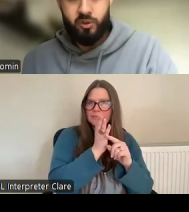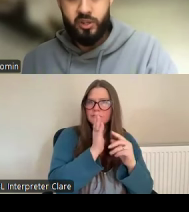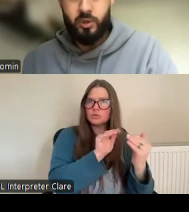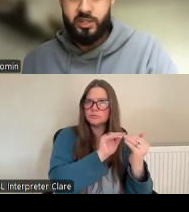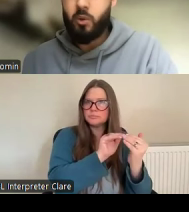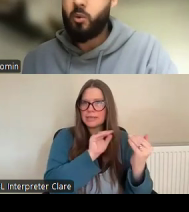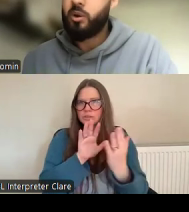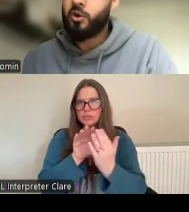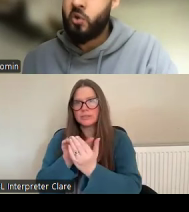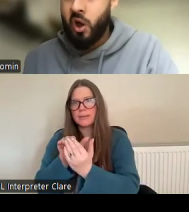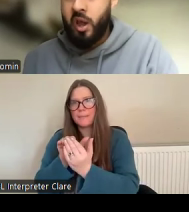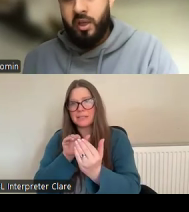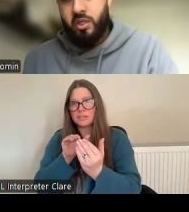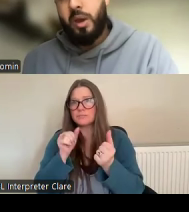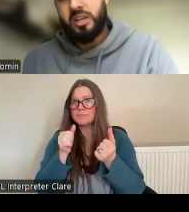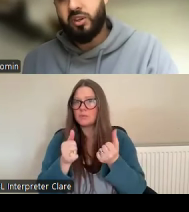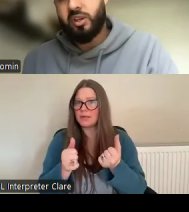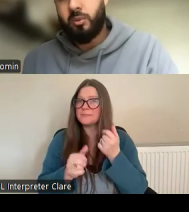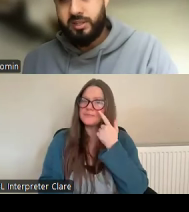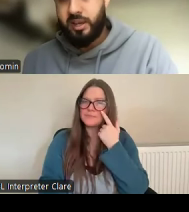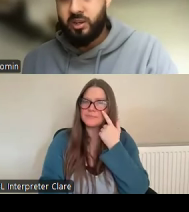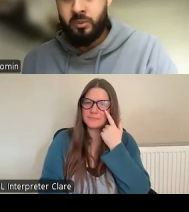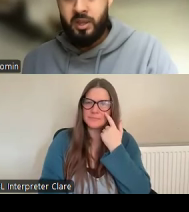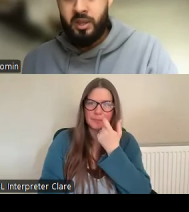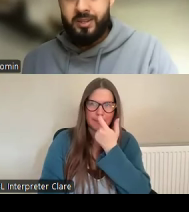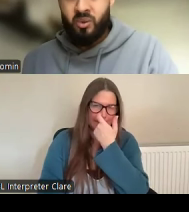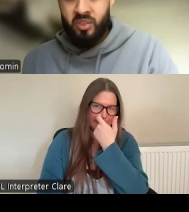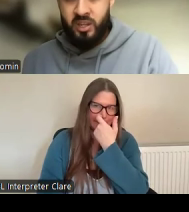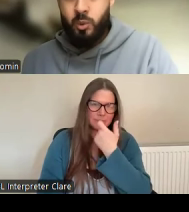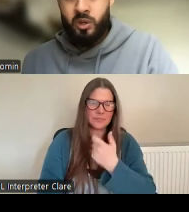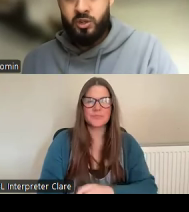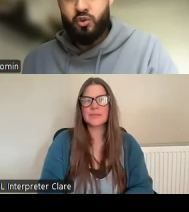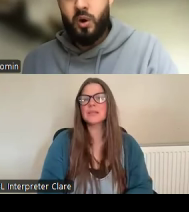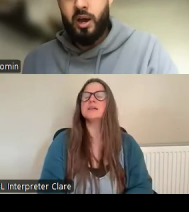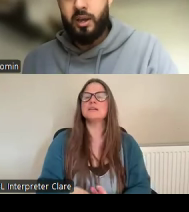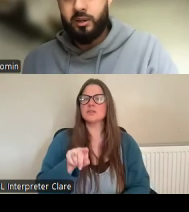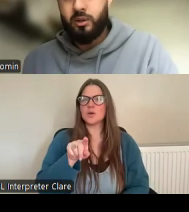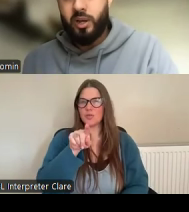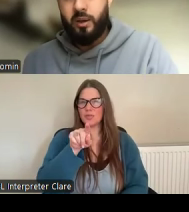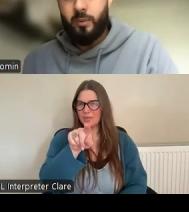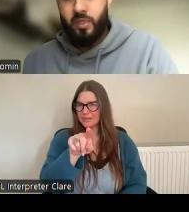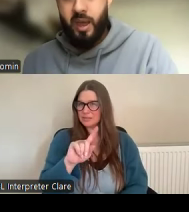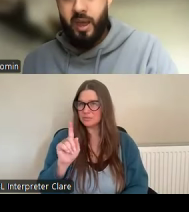for keyword set one, but not the best for keyword set two. That's what we want to try and look at there.